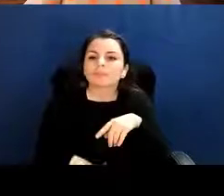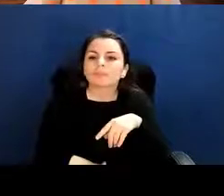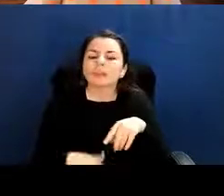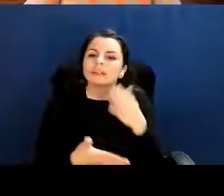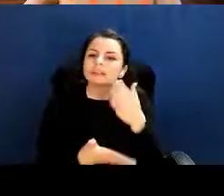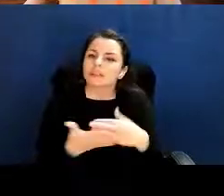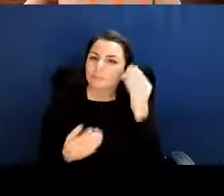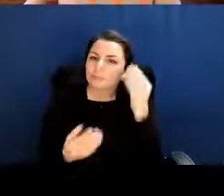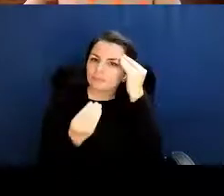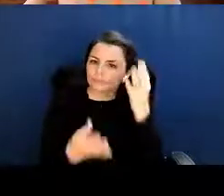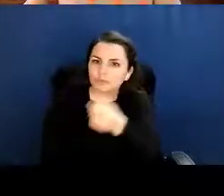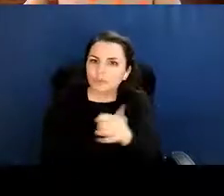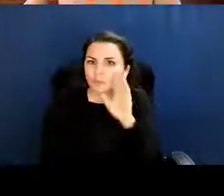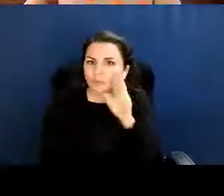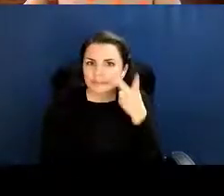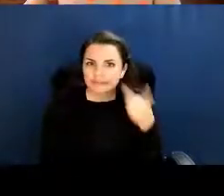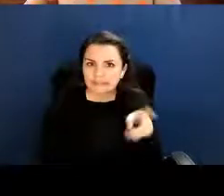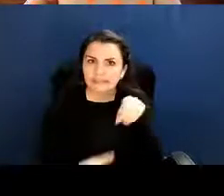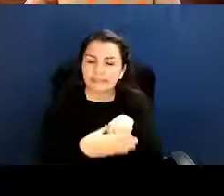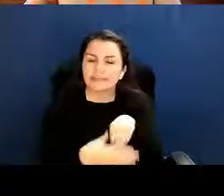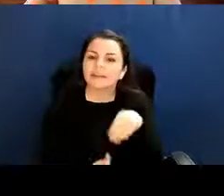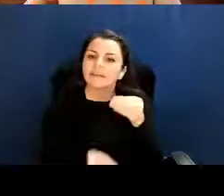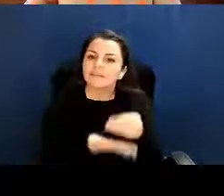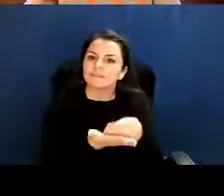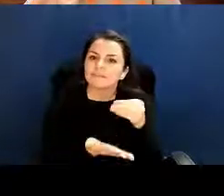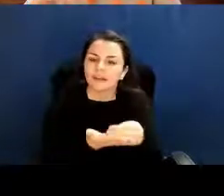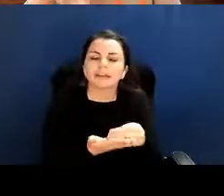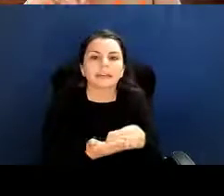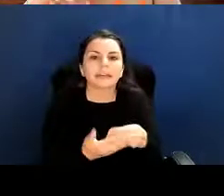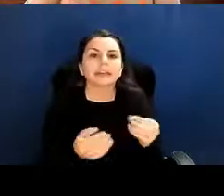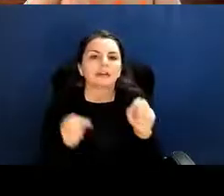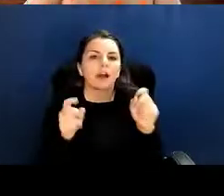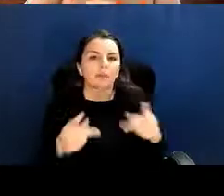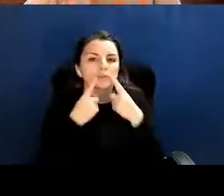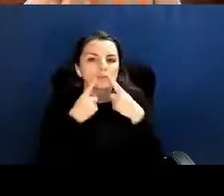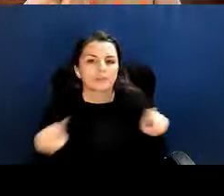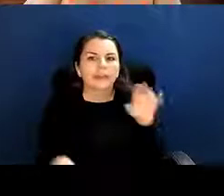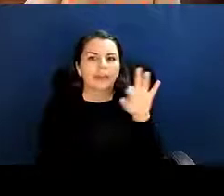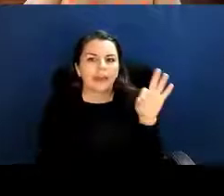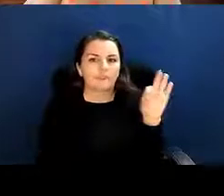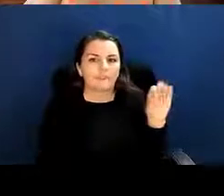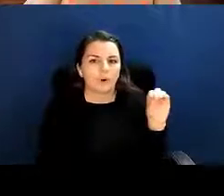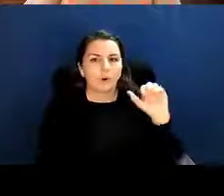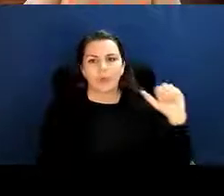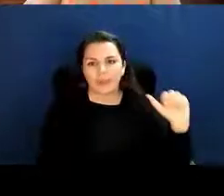that you will find in the Funding Opportunity Announcement or I will probably call it an FOA during this talk.